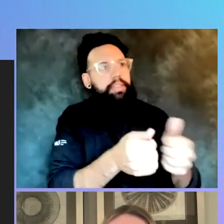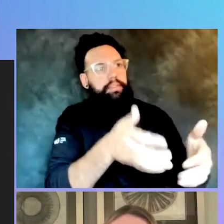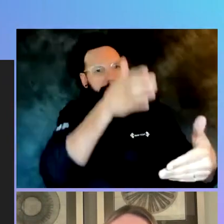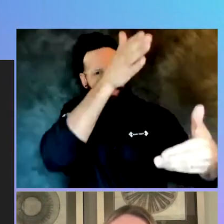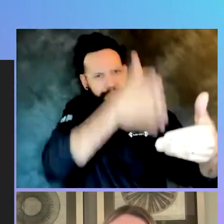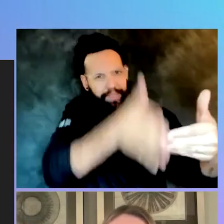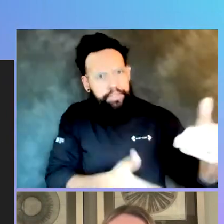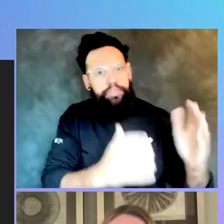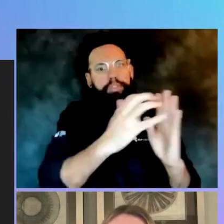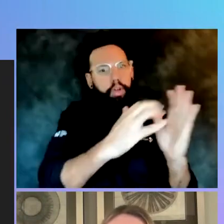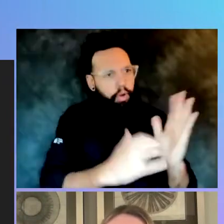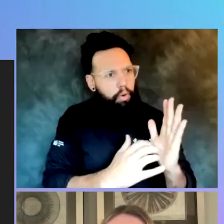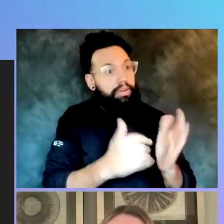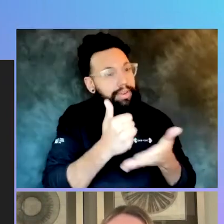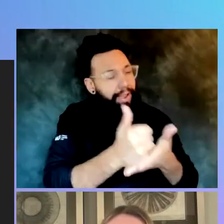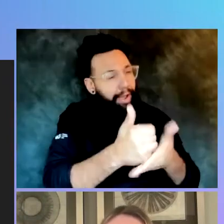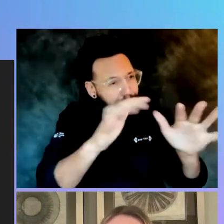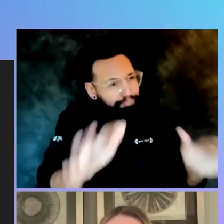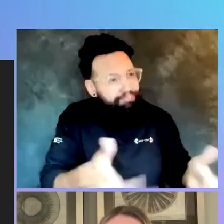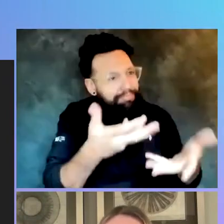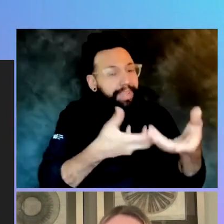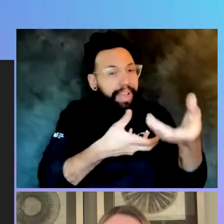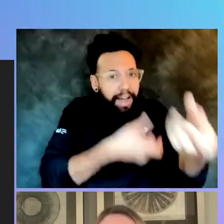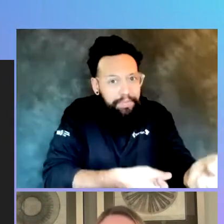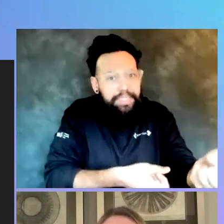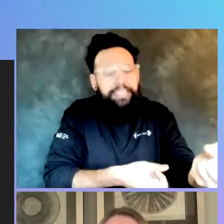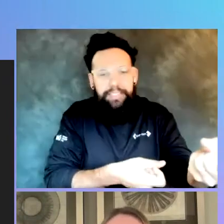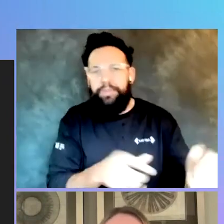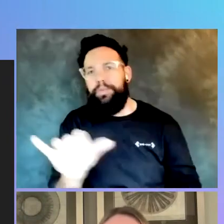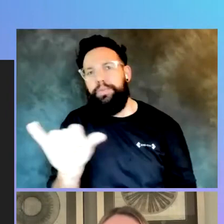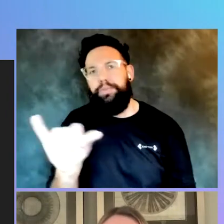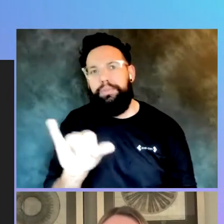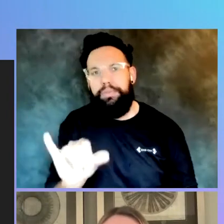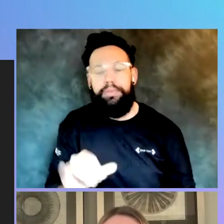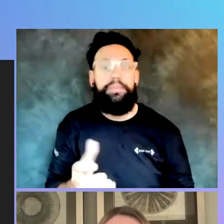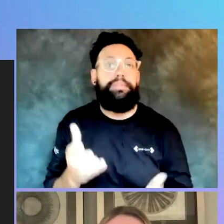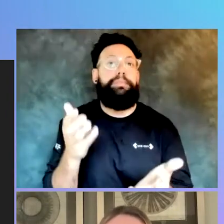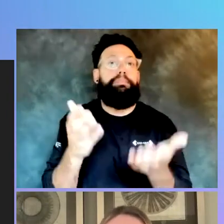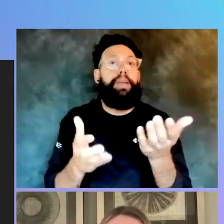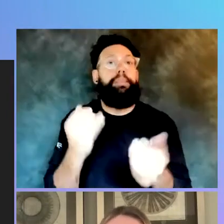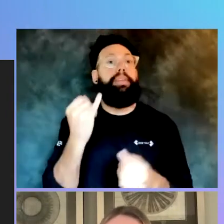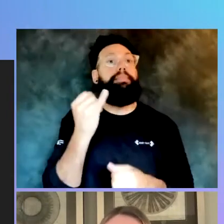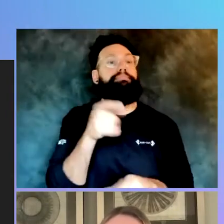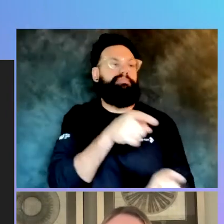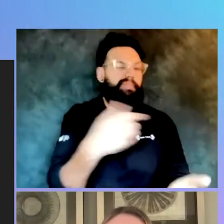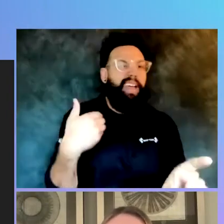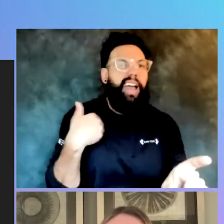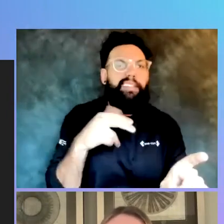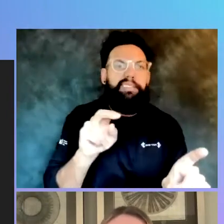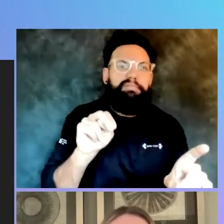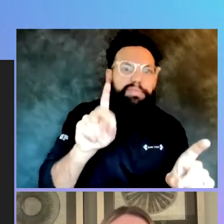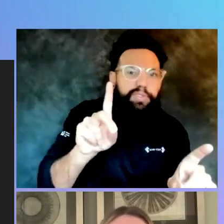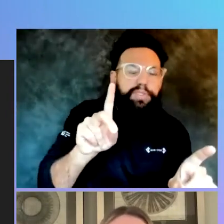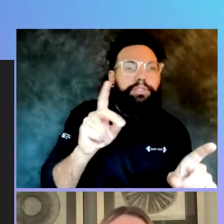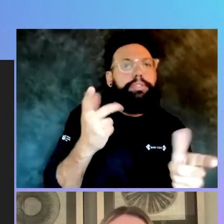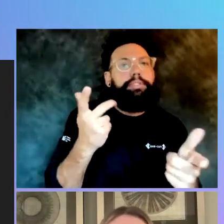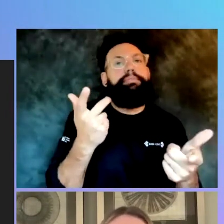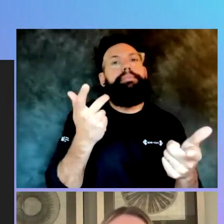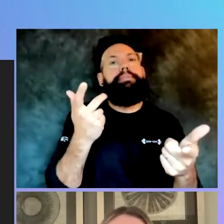and coding exploration. So for those who struggle with conventional learning methods and are more hands on GitHub,